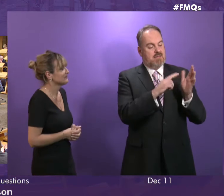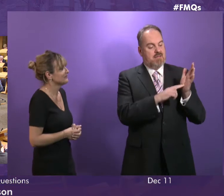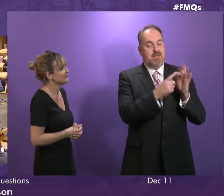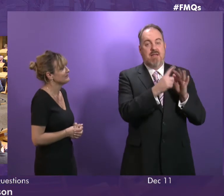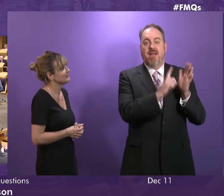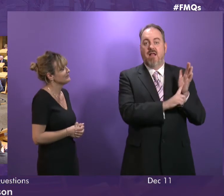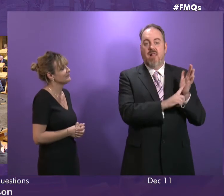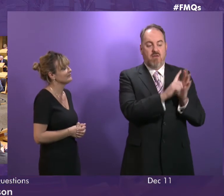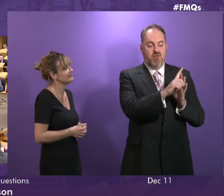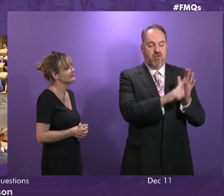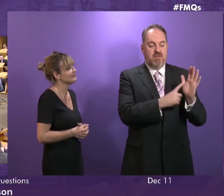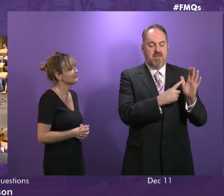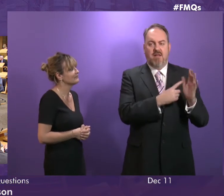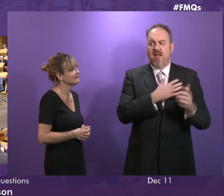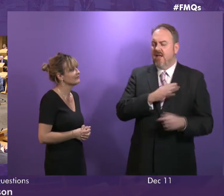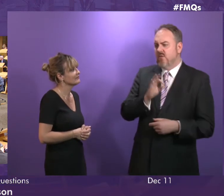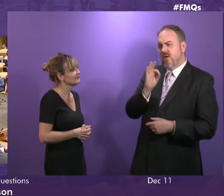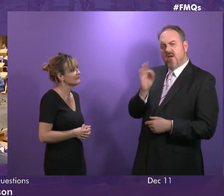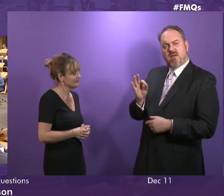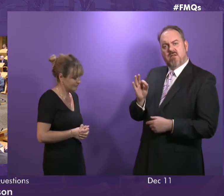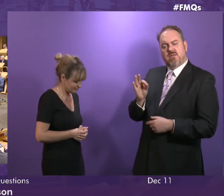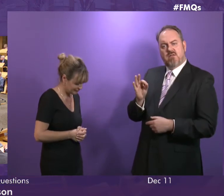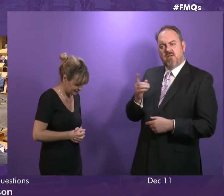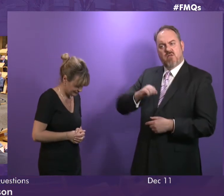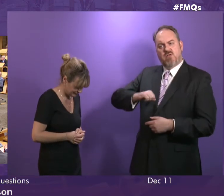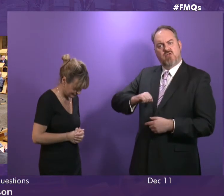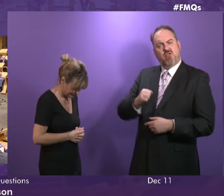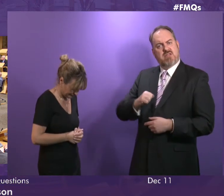To ask the First Minister what the Scottish Government’s response is to research suggesting